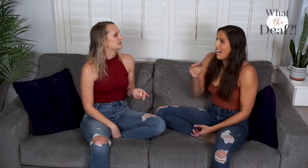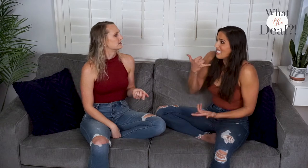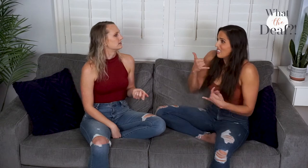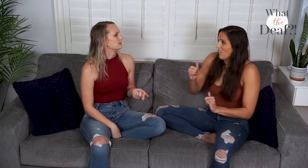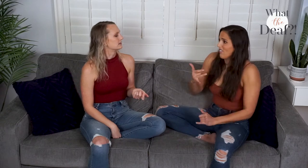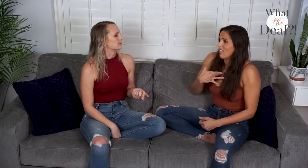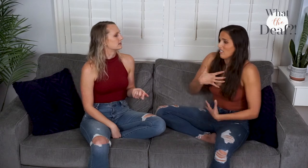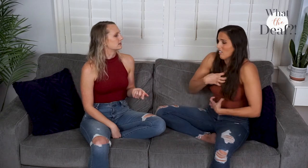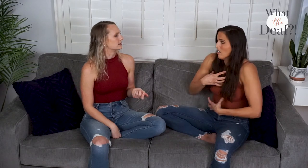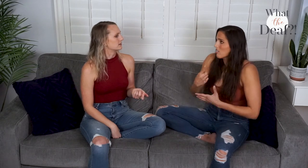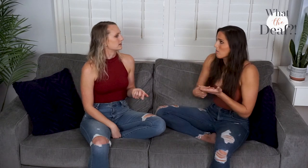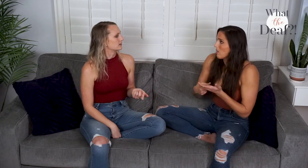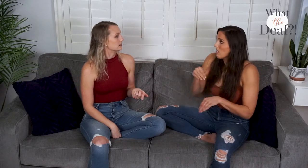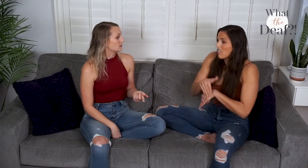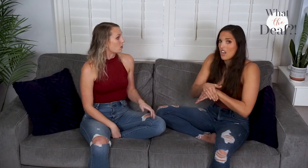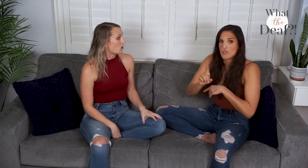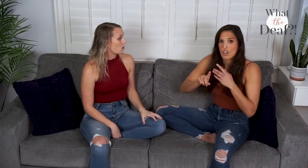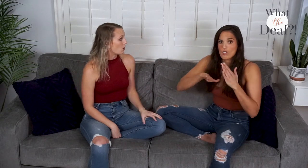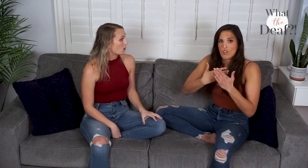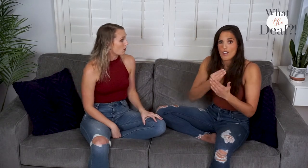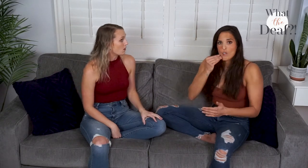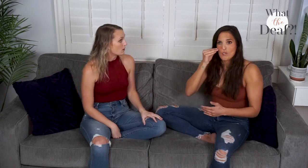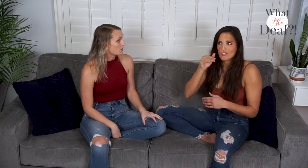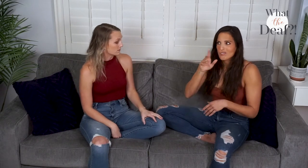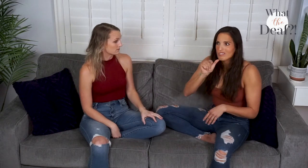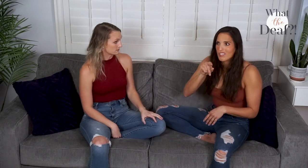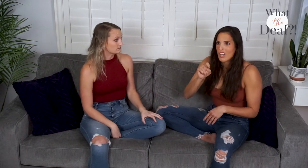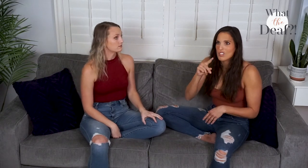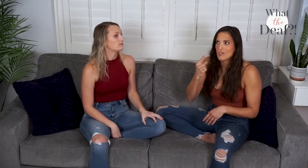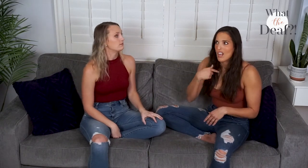And I still feel tense about it when I arrive home at night.